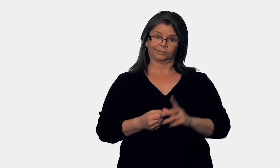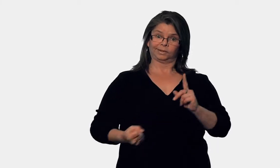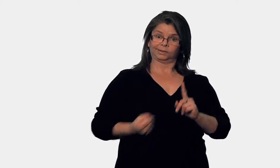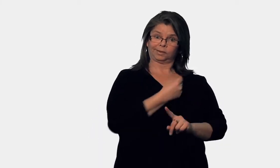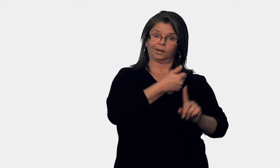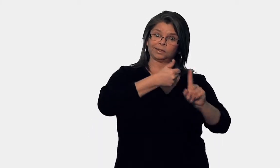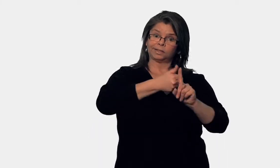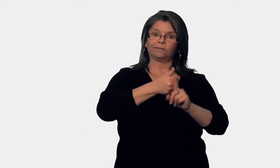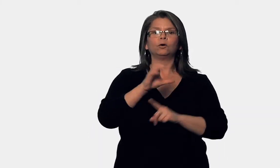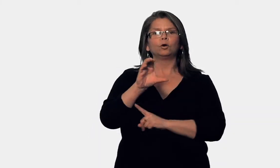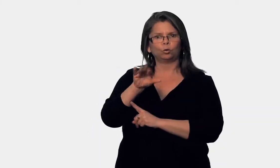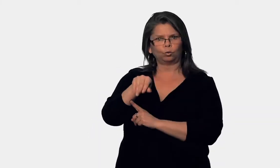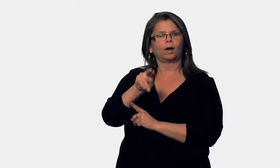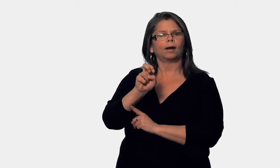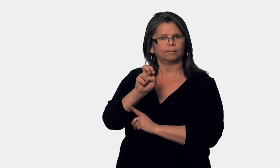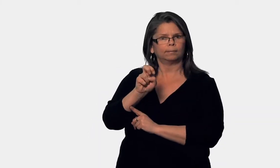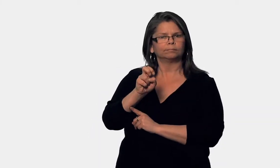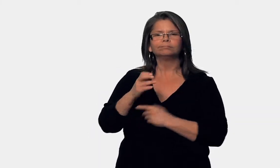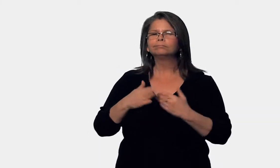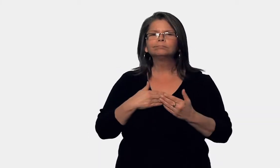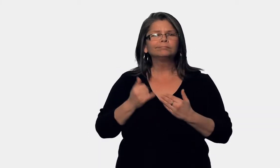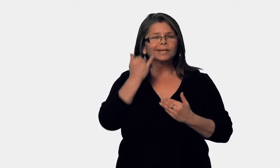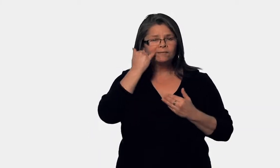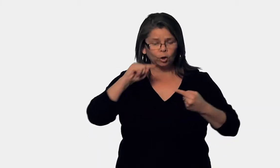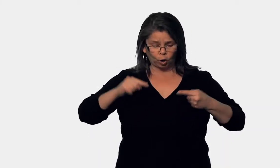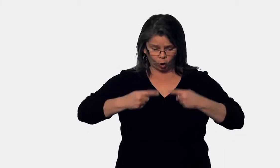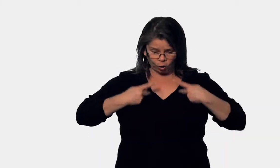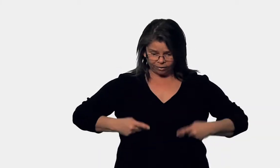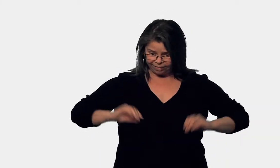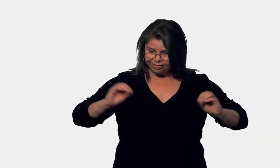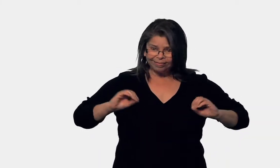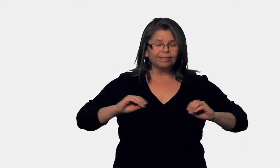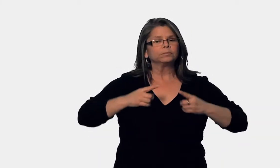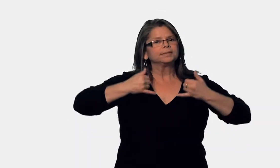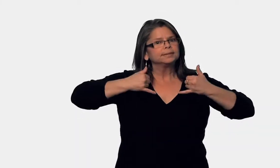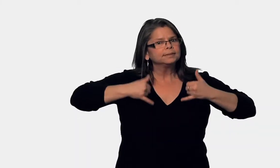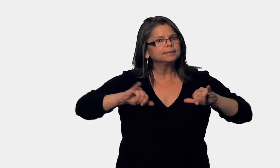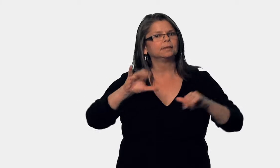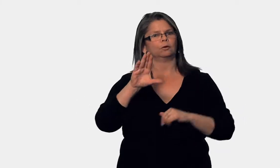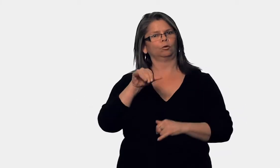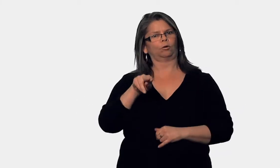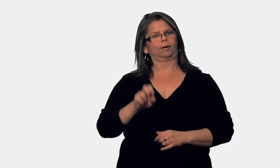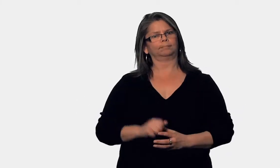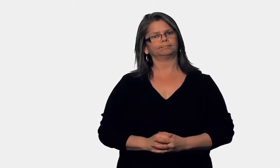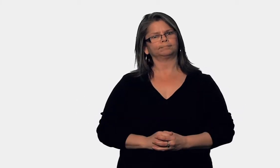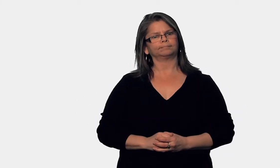Assault is a crime, even if you are not physically hurt.